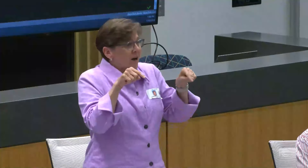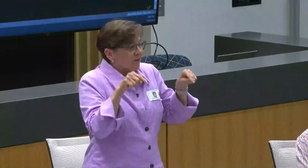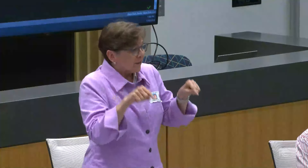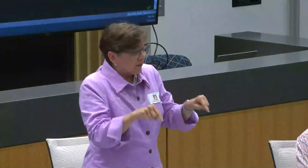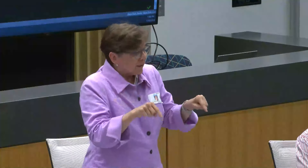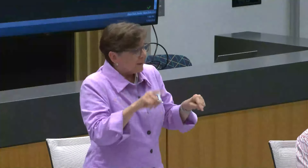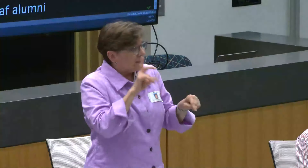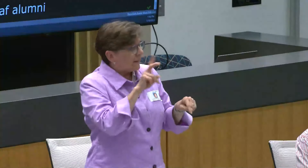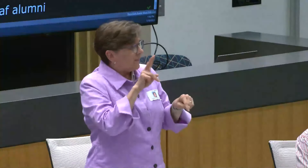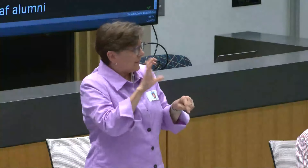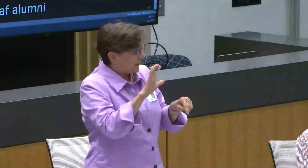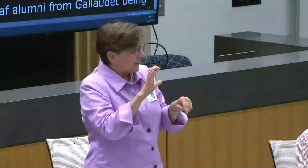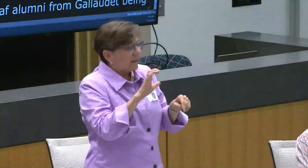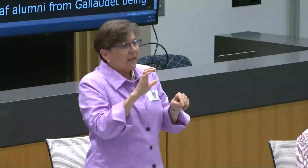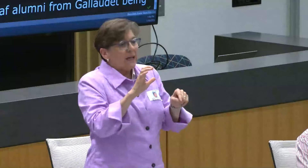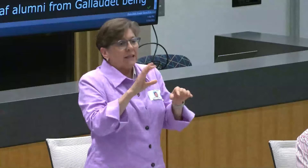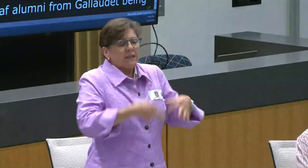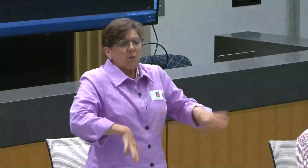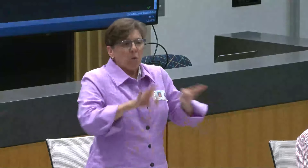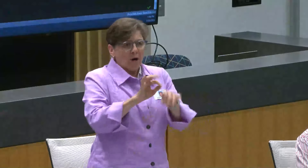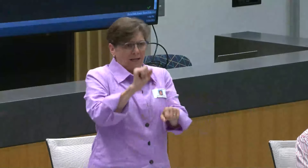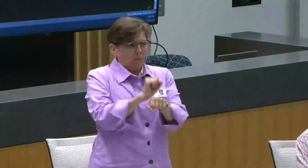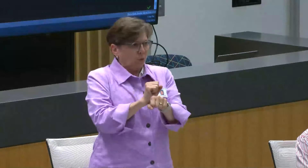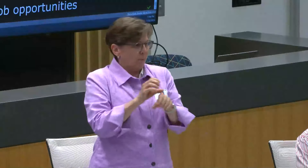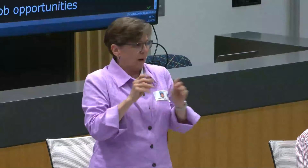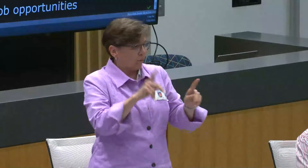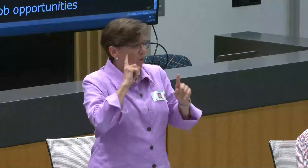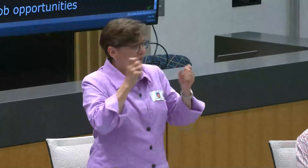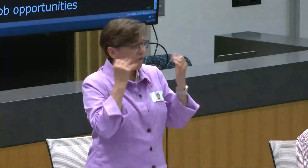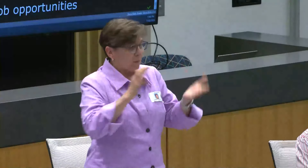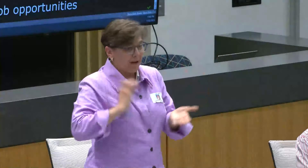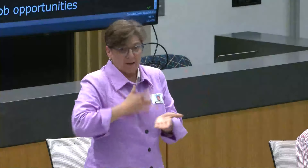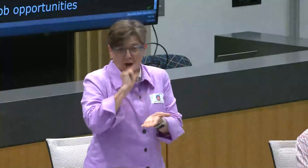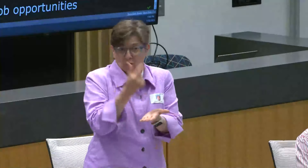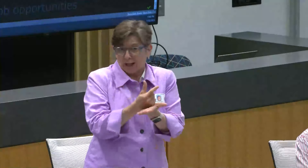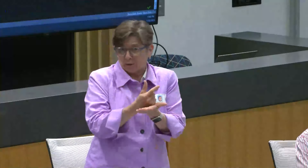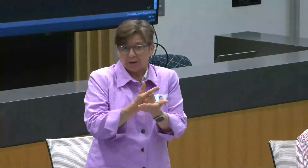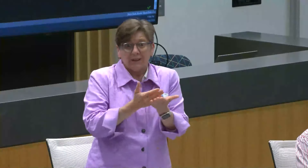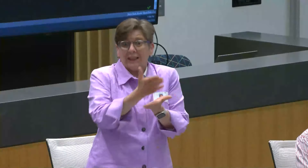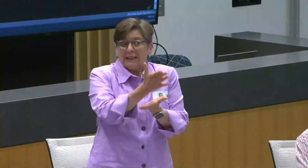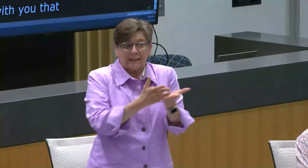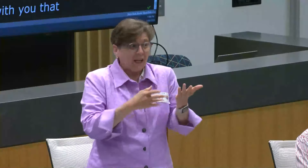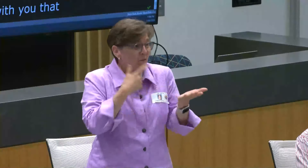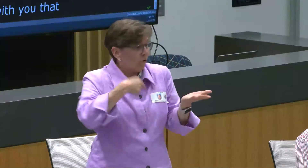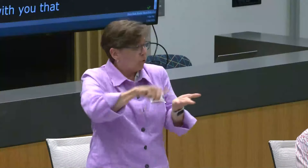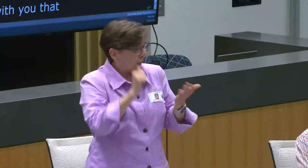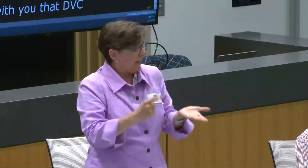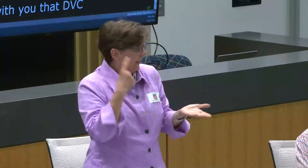ROBERT, OTHERS WHO ARE HERE, AS WELL I'M SURE THROUGH THE SERVICES THAT ARE PROVIDED HERE THROUGH COMCAST AND 988 AND THE FCC, WE SEE MANY